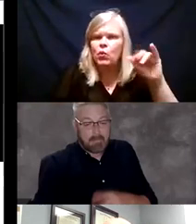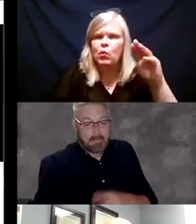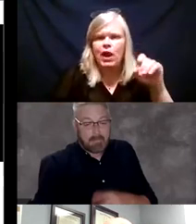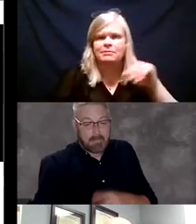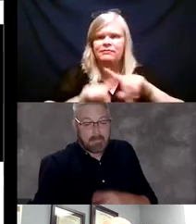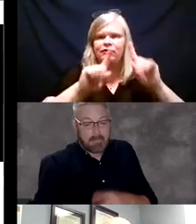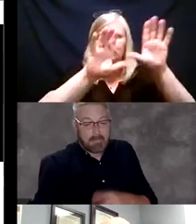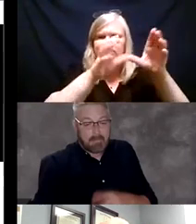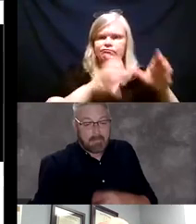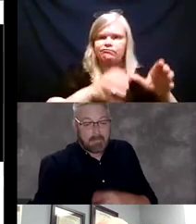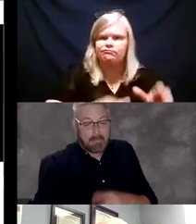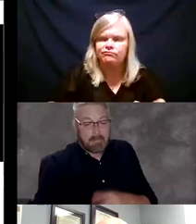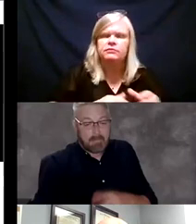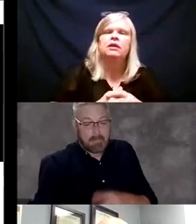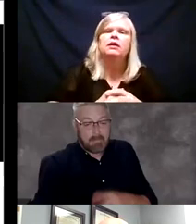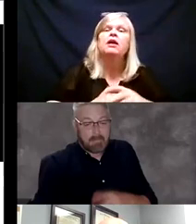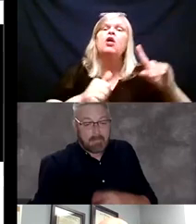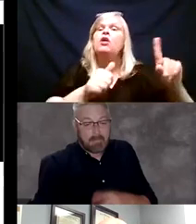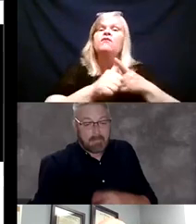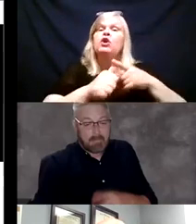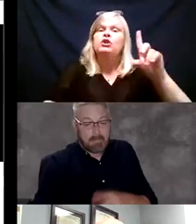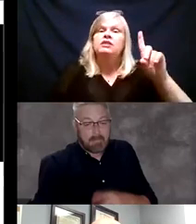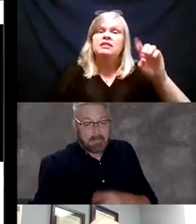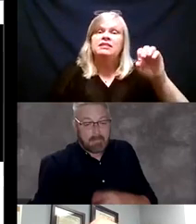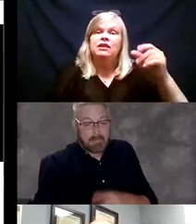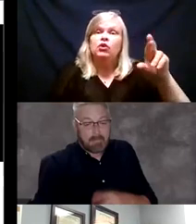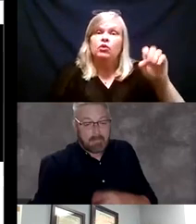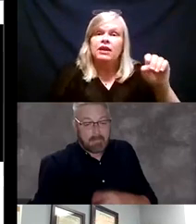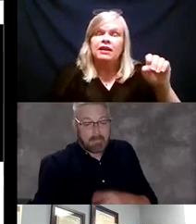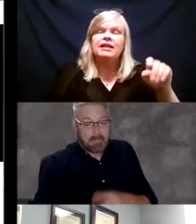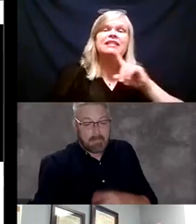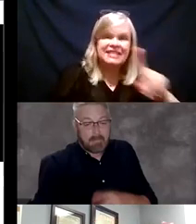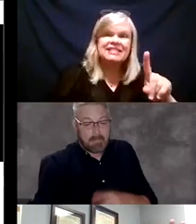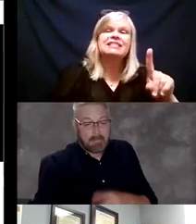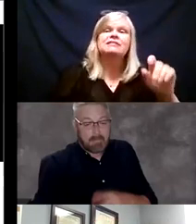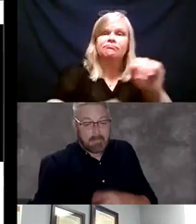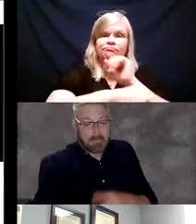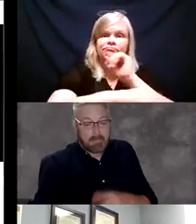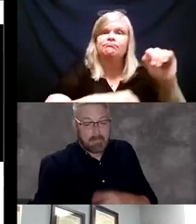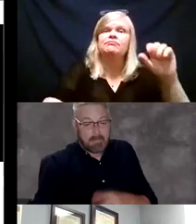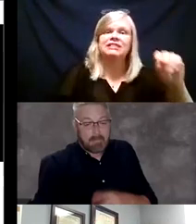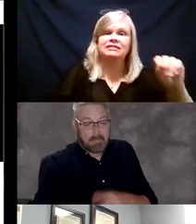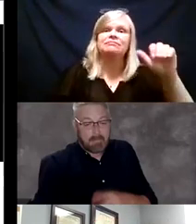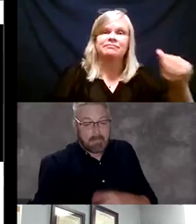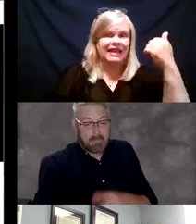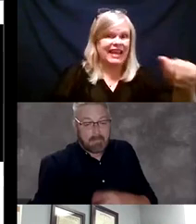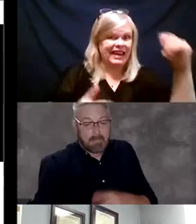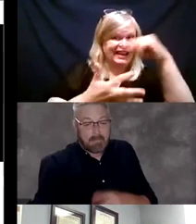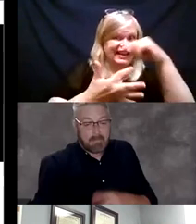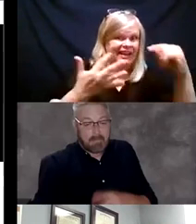THE 1ST DEGREE SEXUAL ABUSE IS SEXUAL ABUSE, ANY OF THE ACTS WE